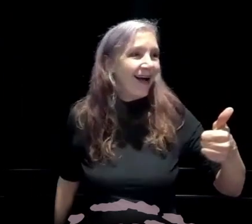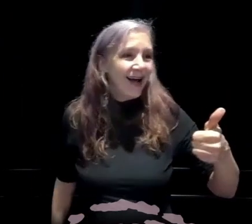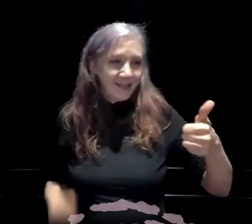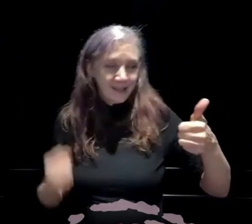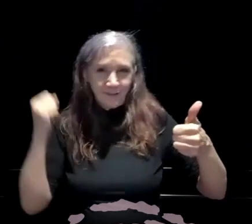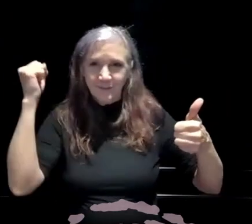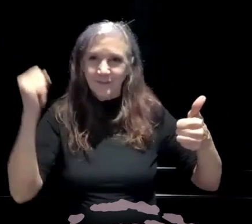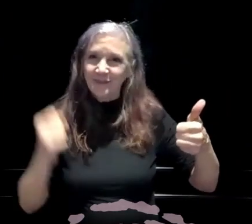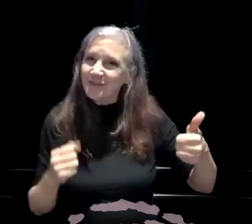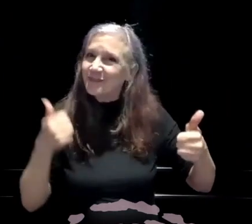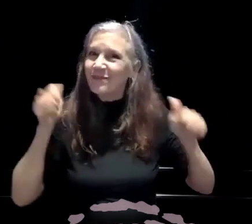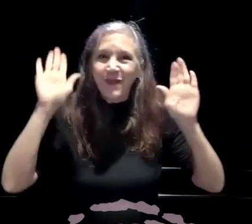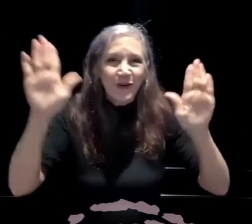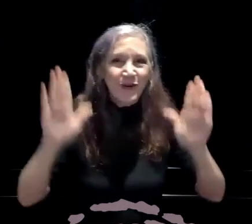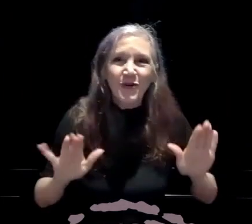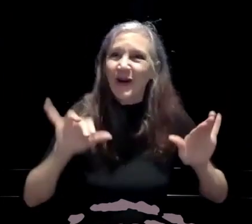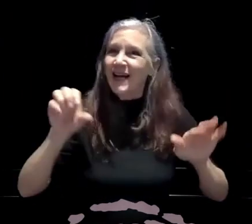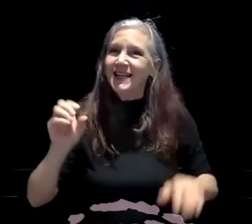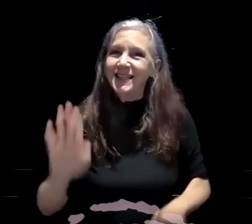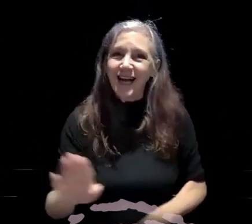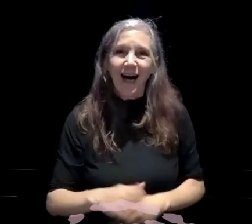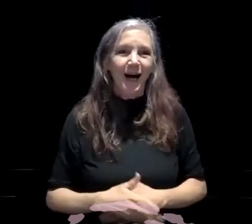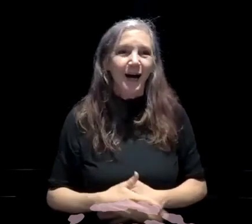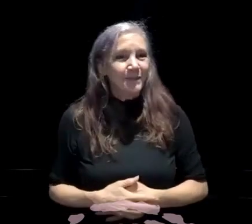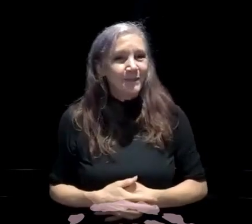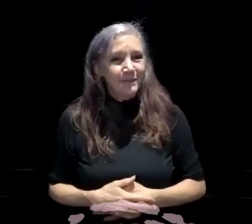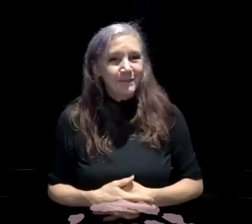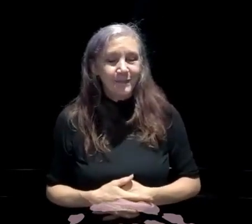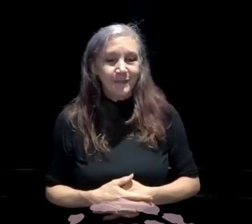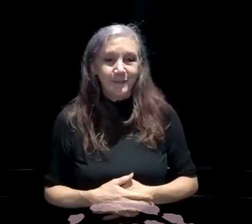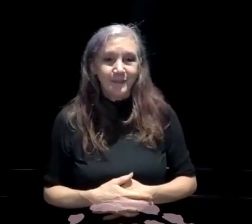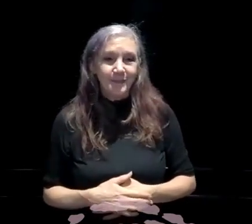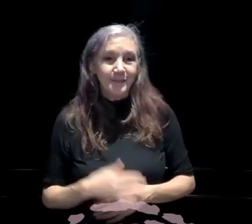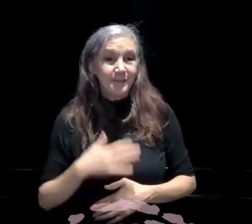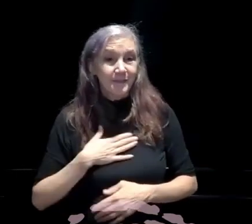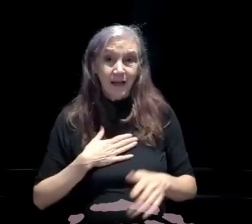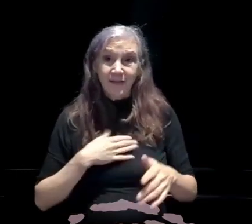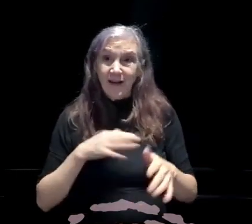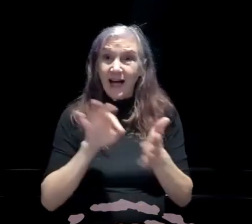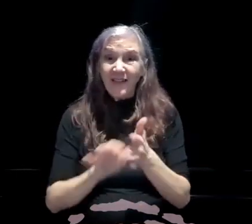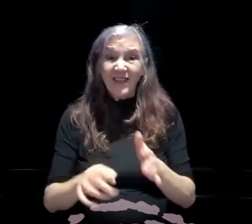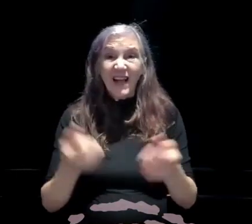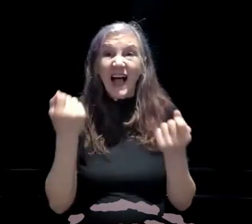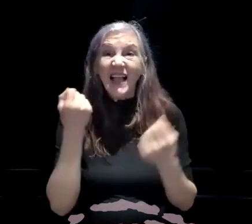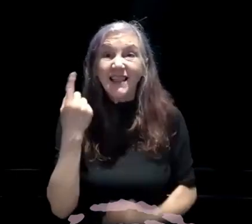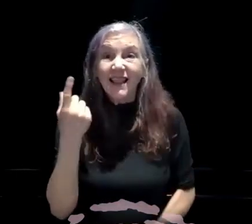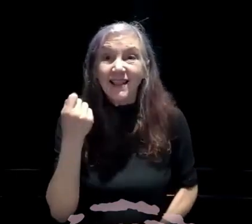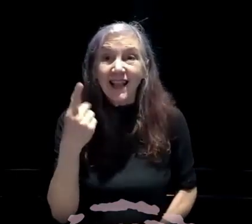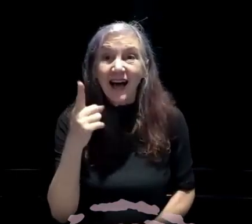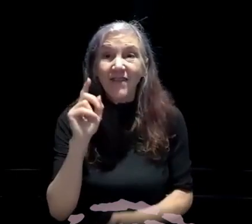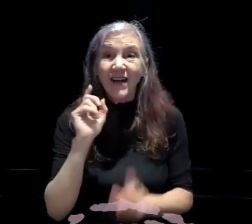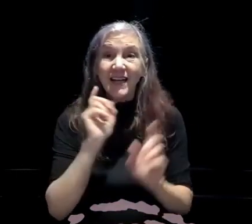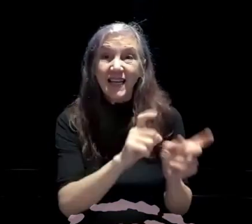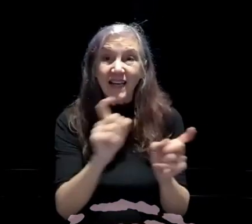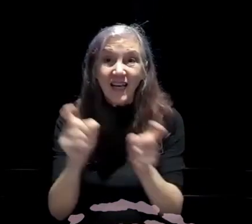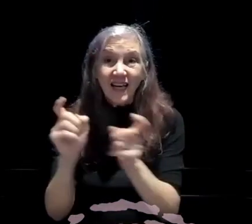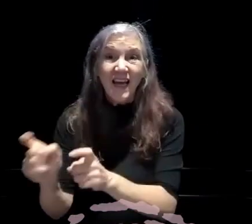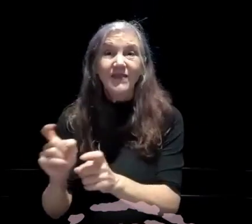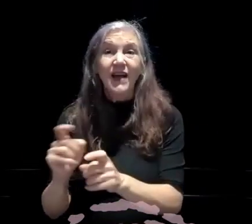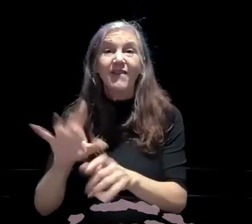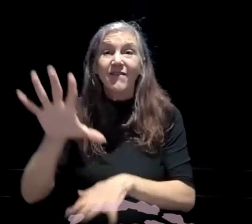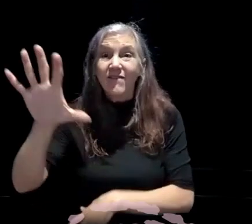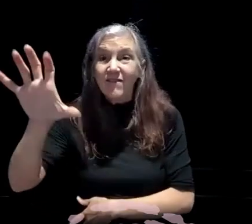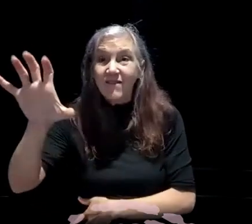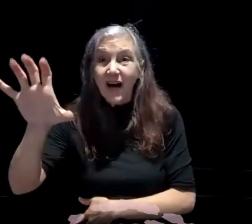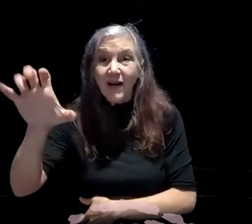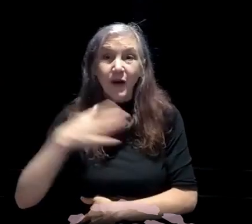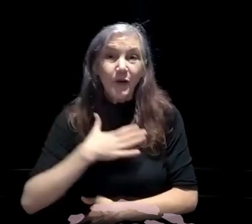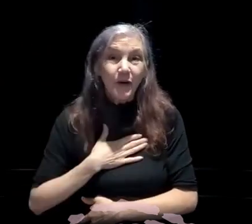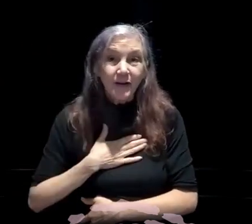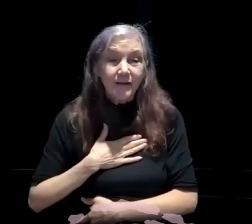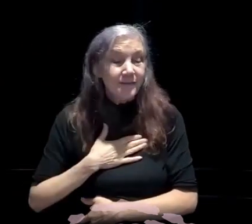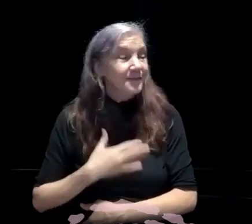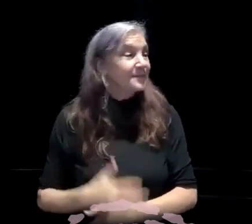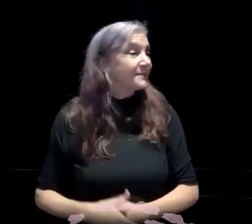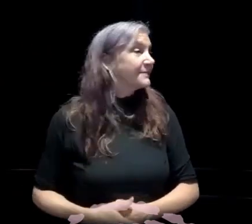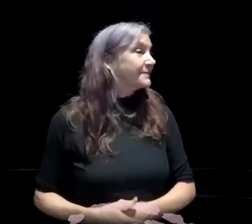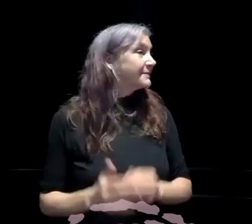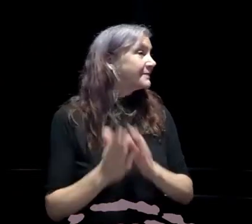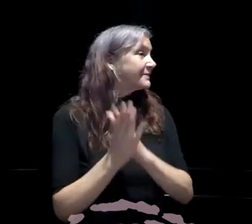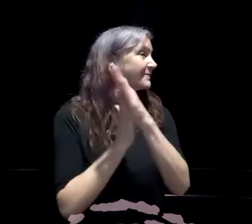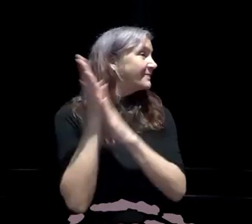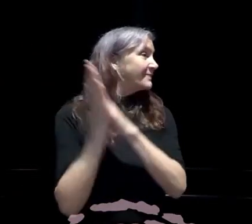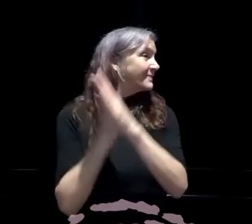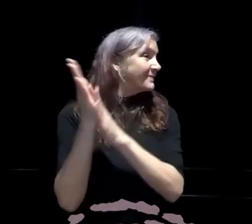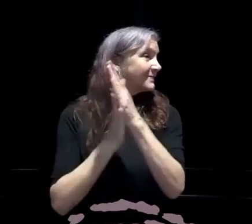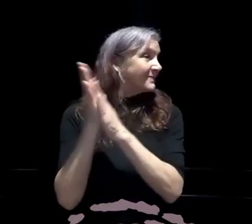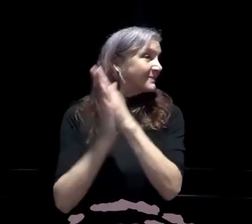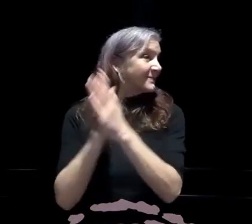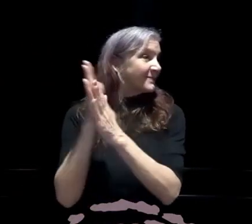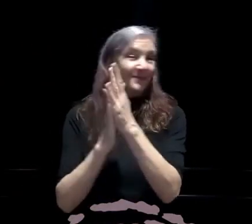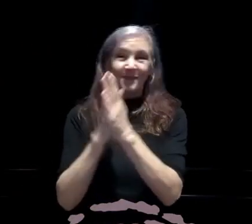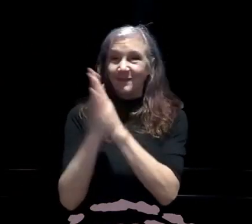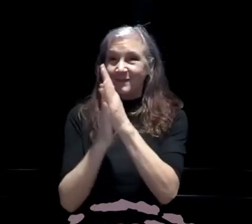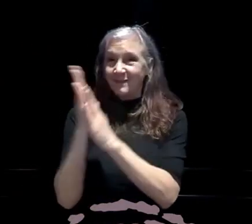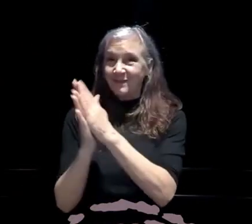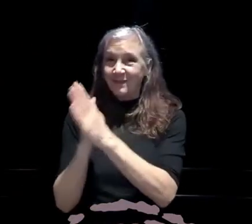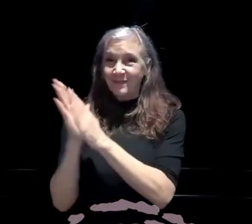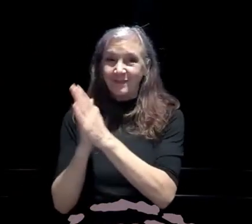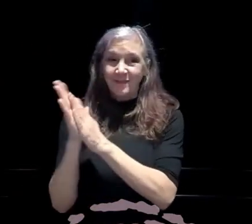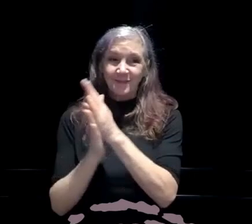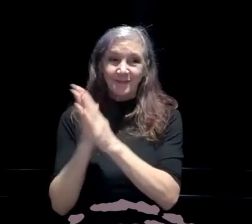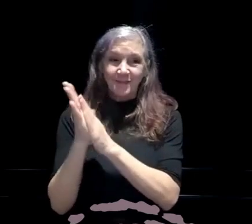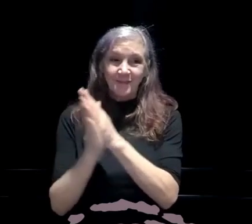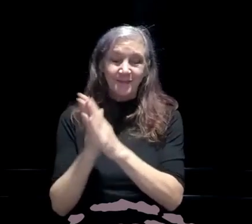Dollars. Great job. Folks, if I accounted correctly, that was a